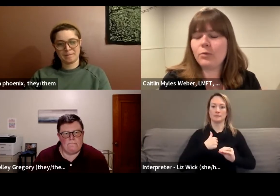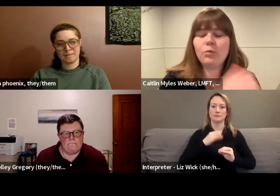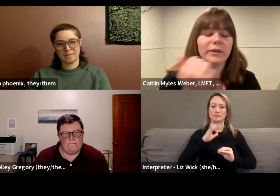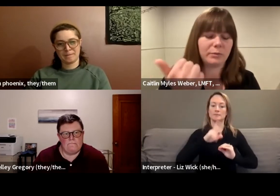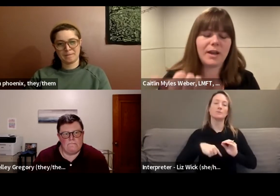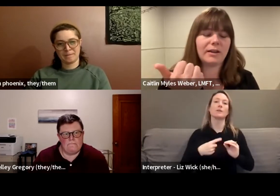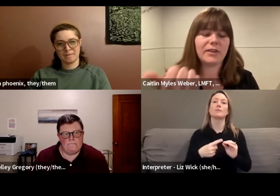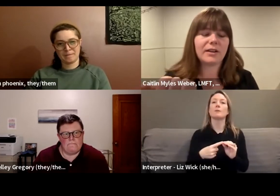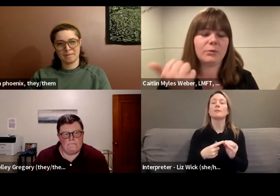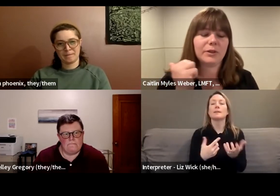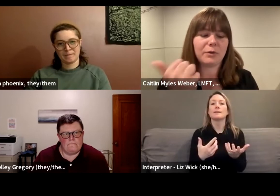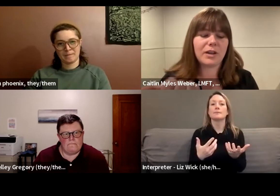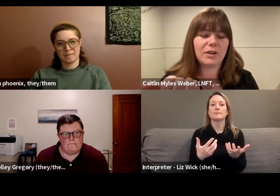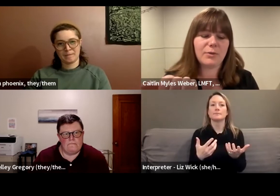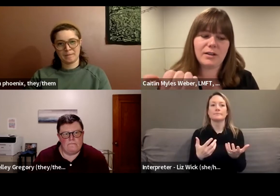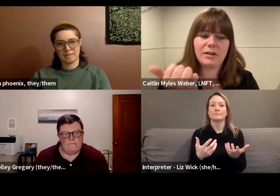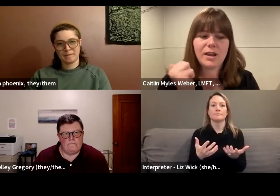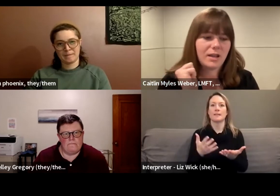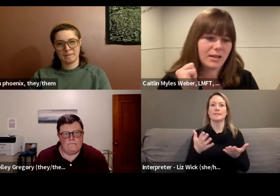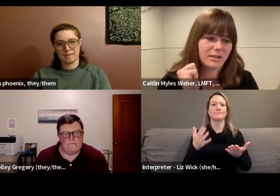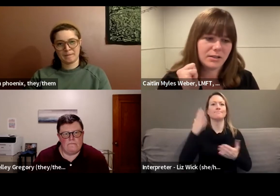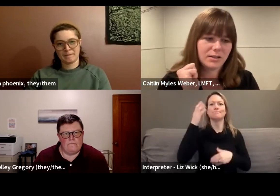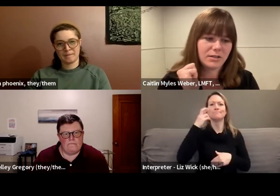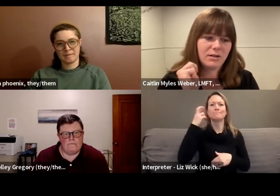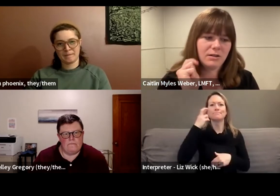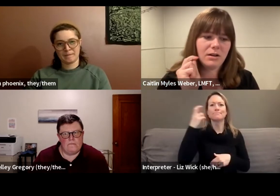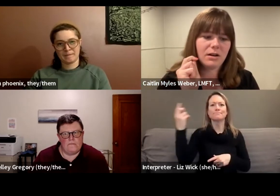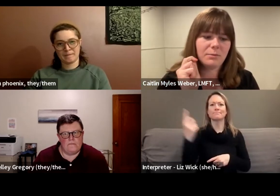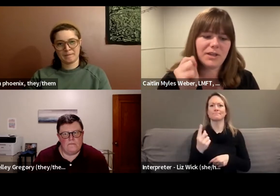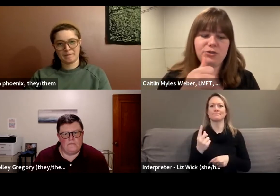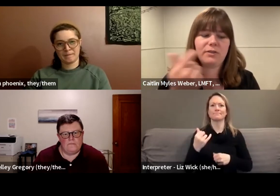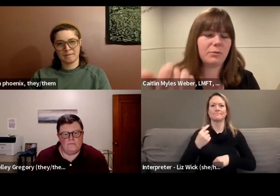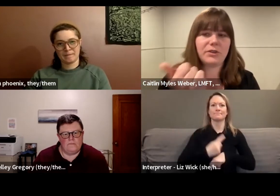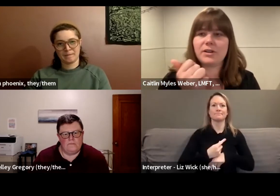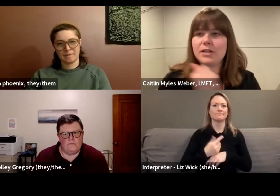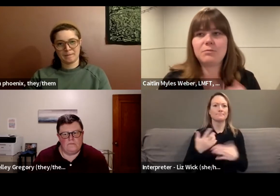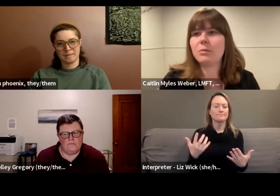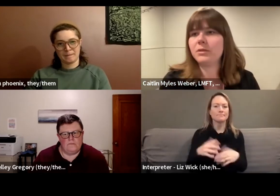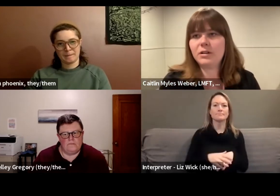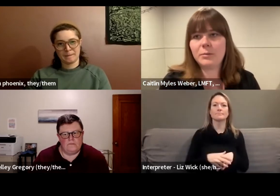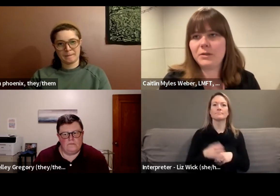Yeah, exactly, what's bringing you in and history of the presenting problem.